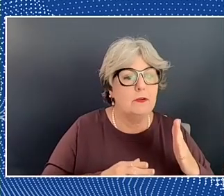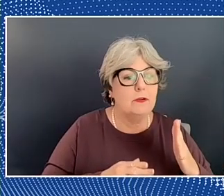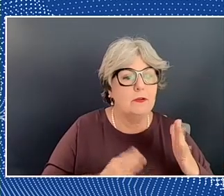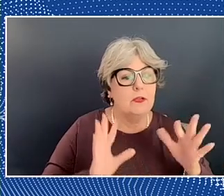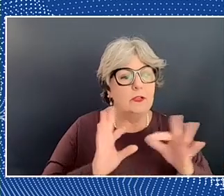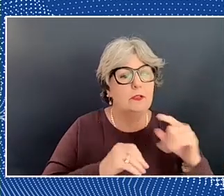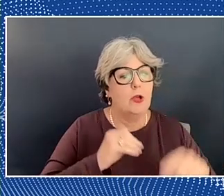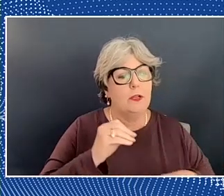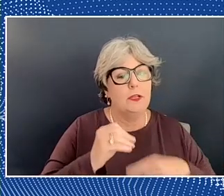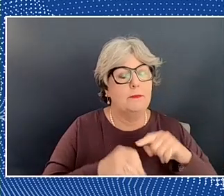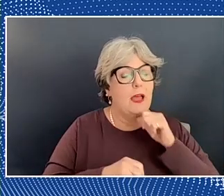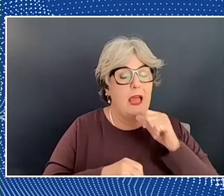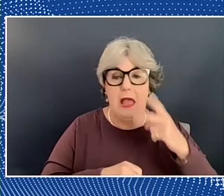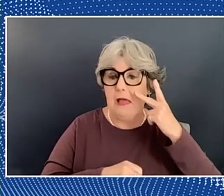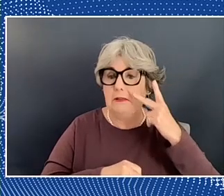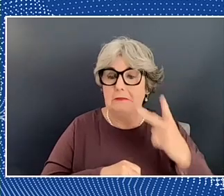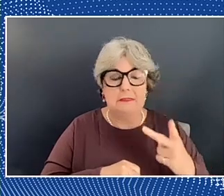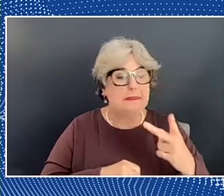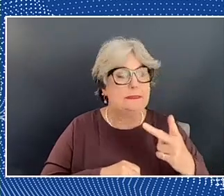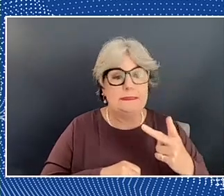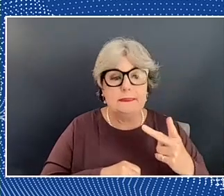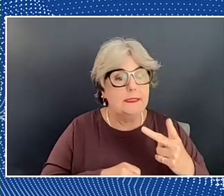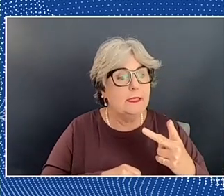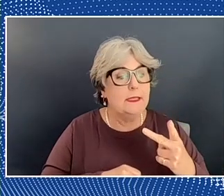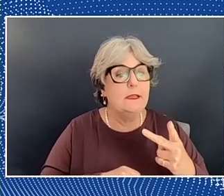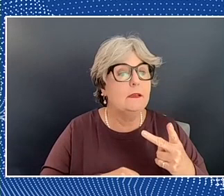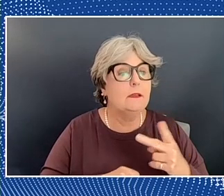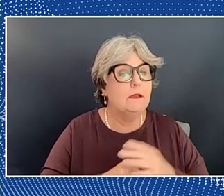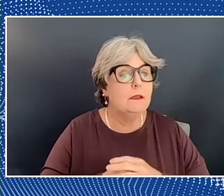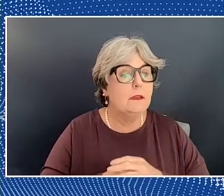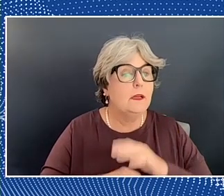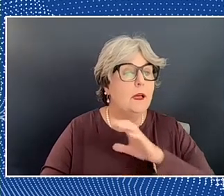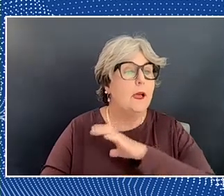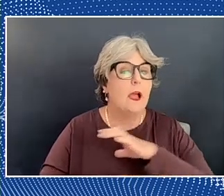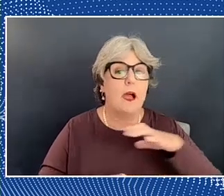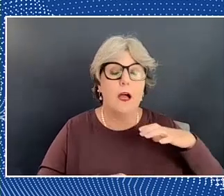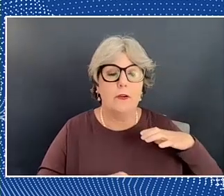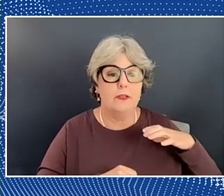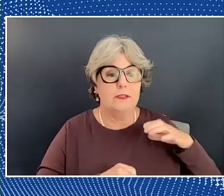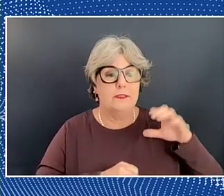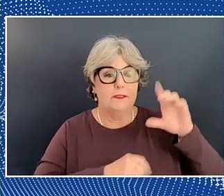don't see where, you know, where Congress has given the Department of Education this